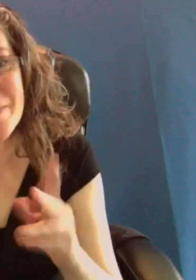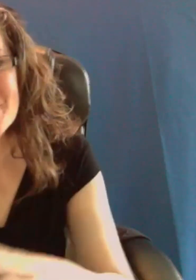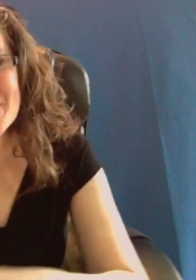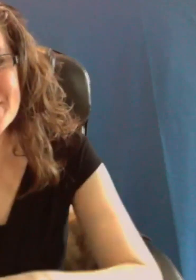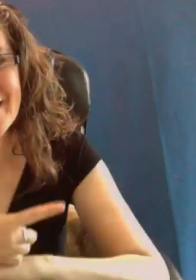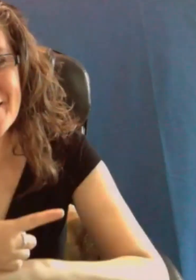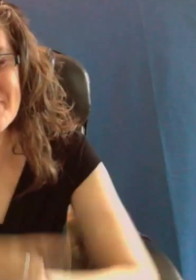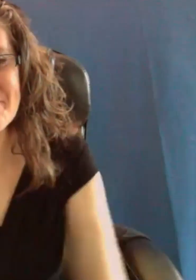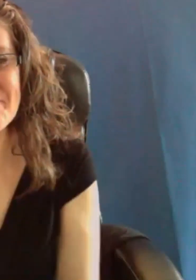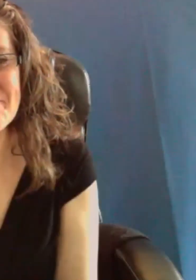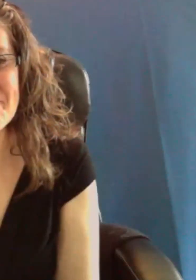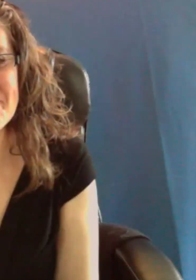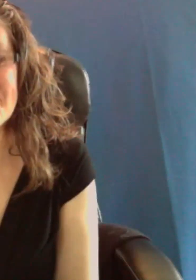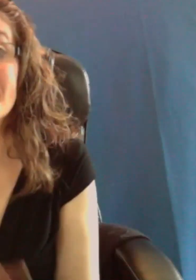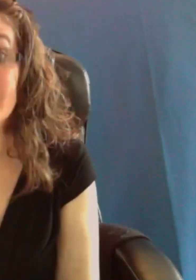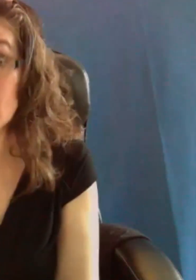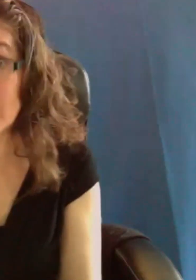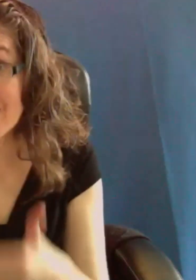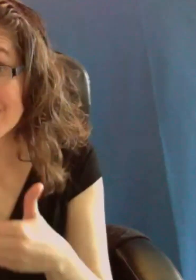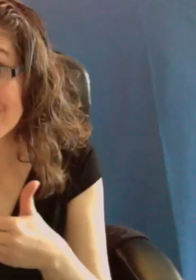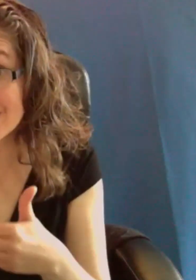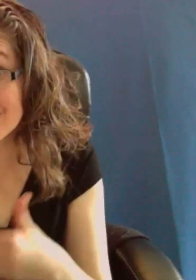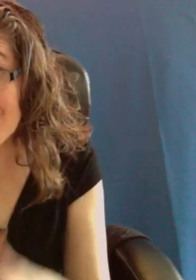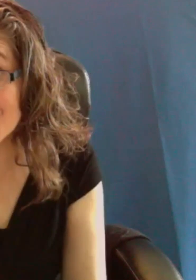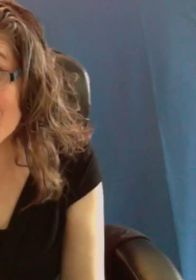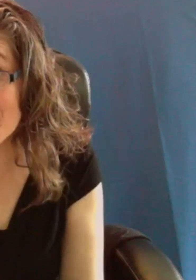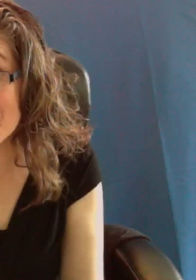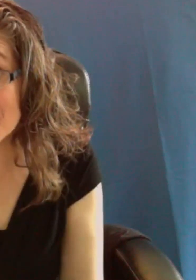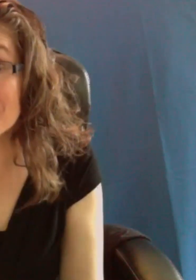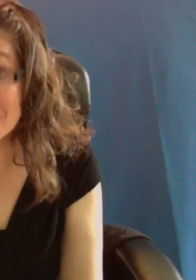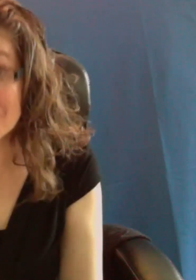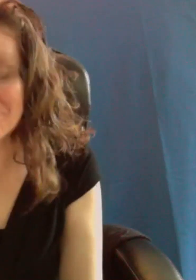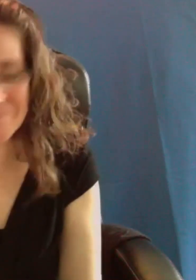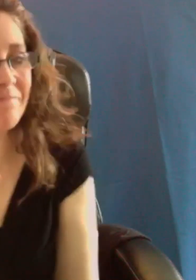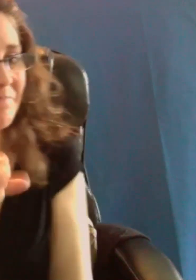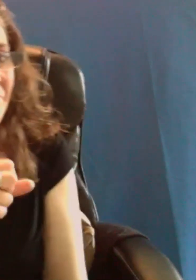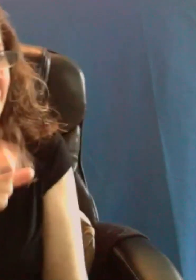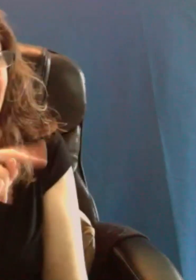We'll have the next one in October. Right? NAOMI GOLDBERG: Yes. I apologize. Yes, in